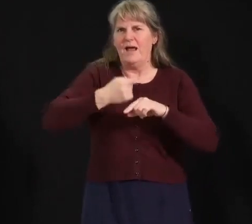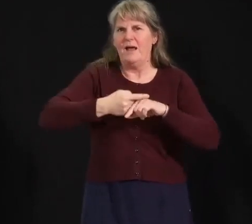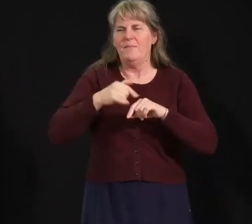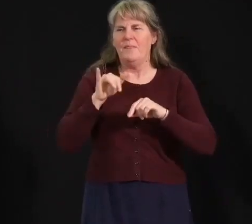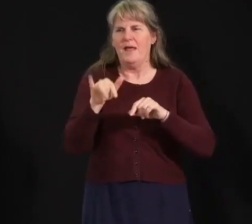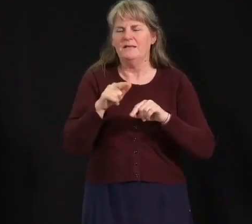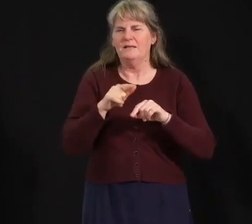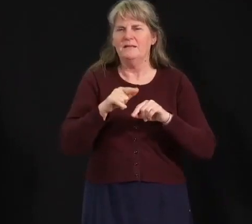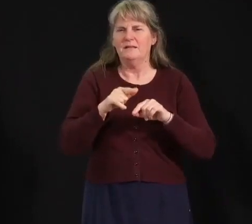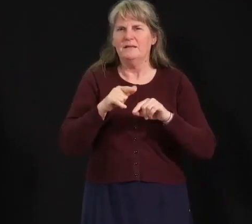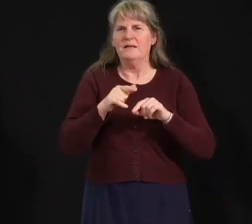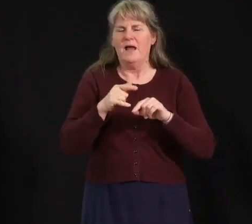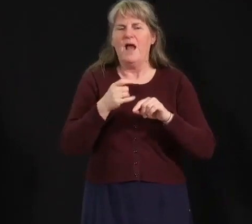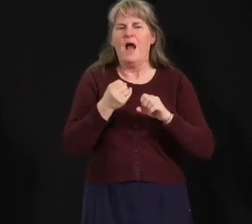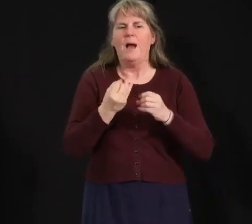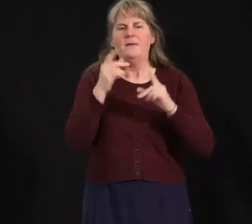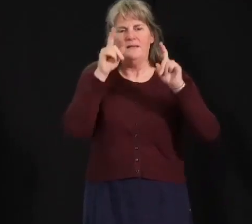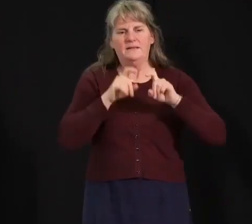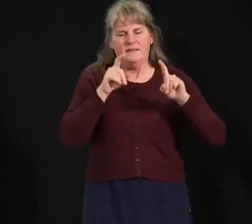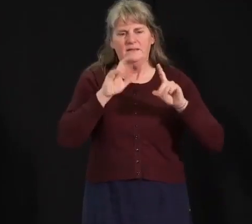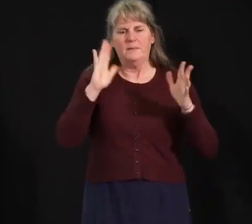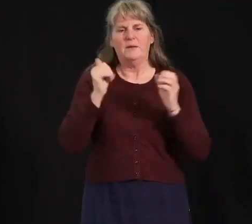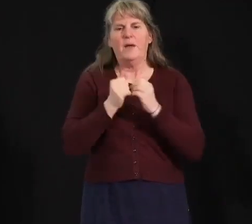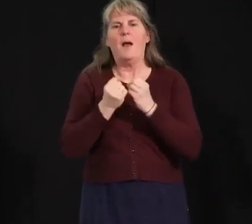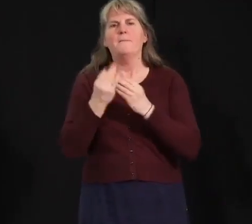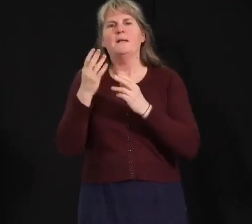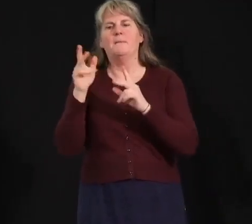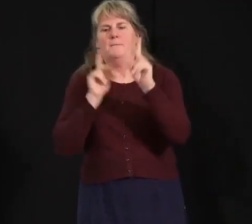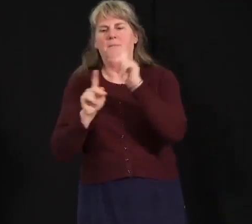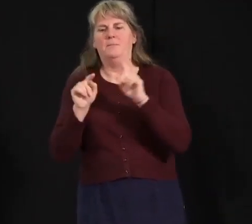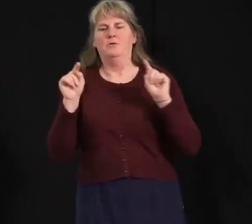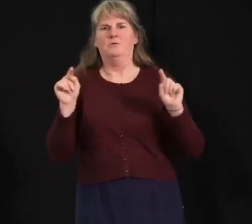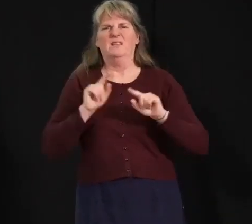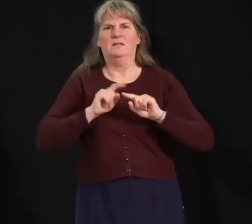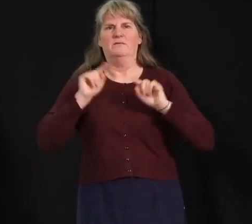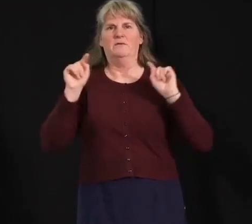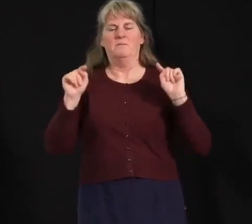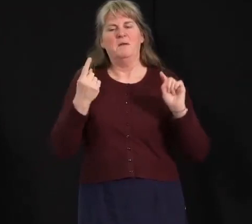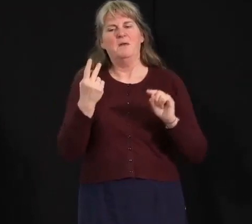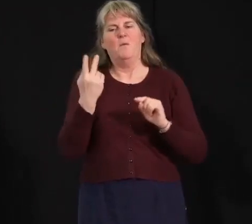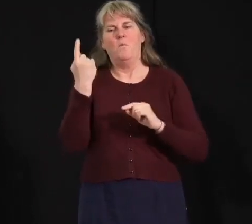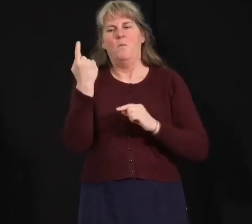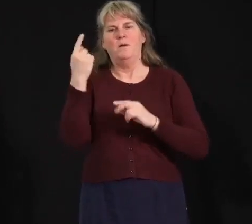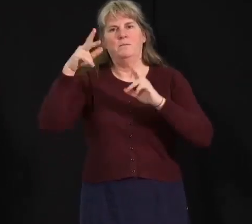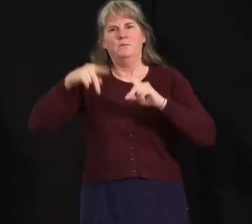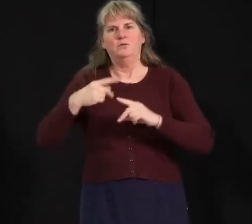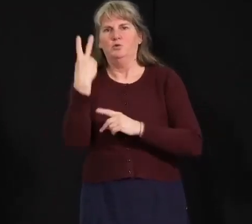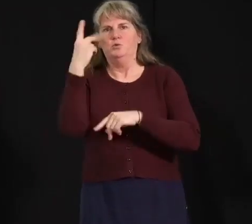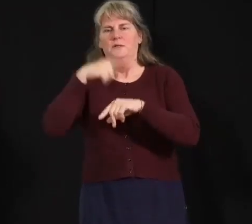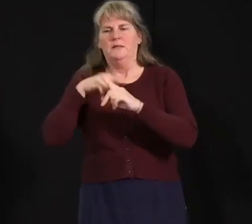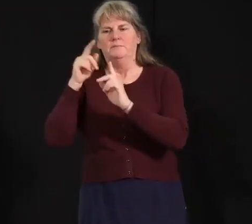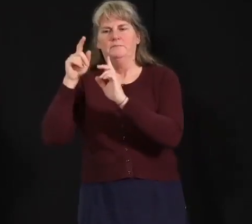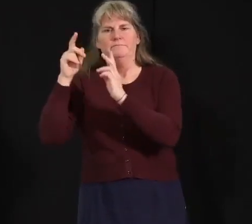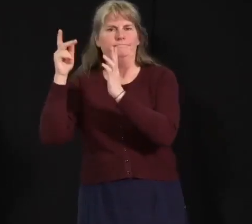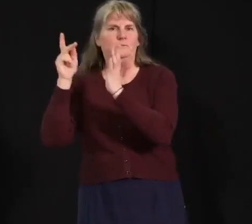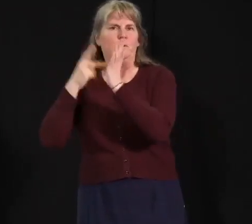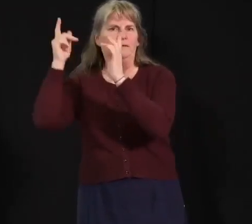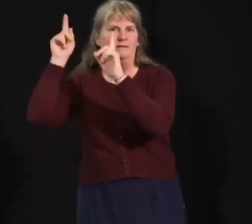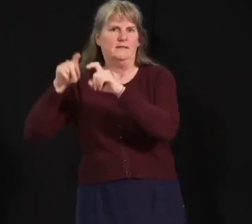not total volume of tests. Both are legitimate and there is some variation in how jurisdictions report it. So what you saw was just a